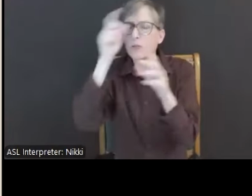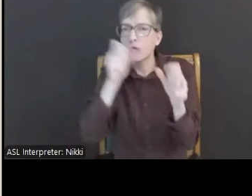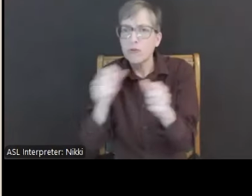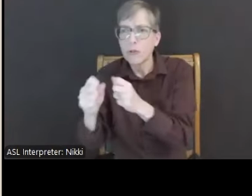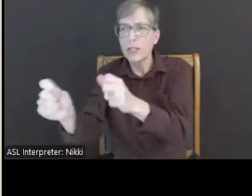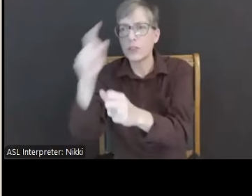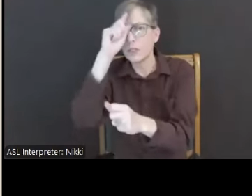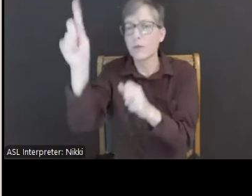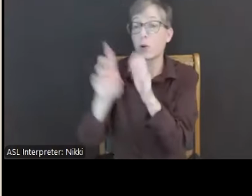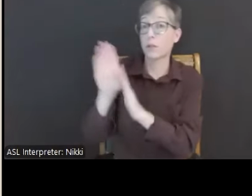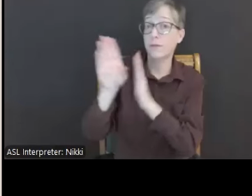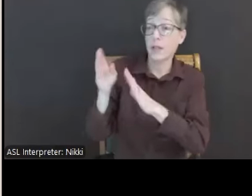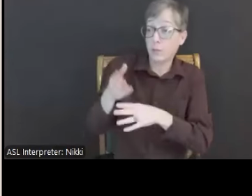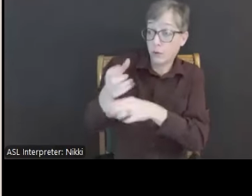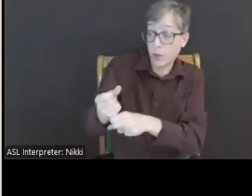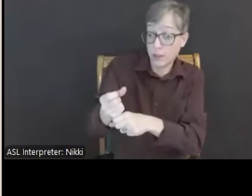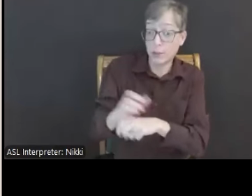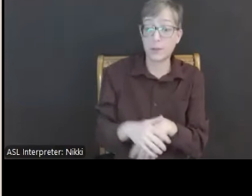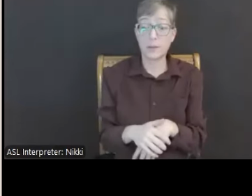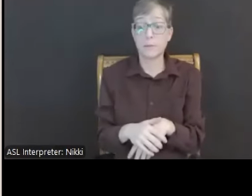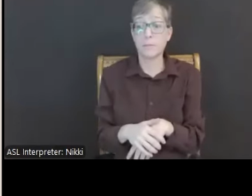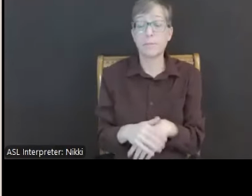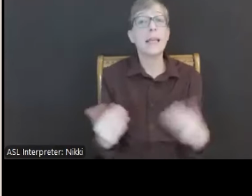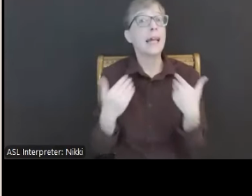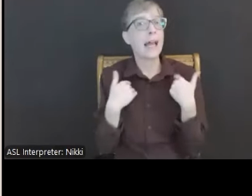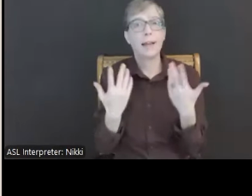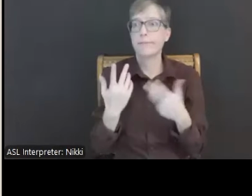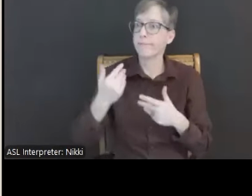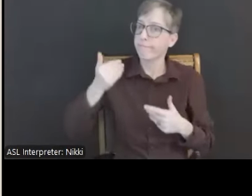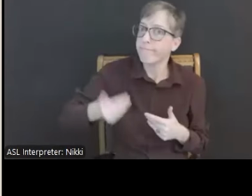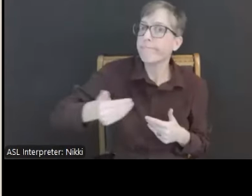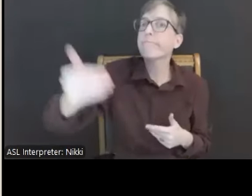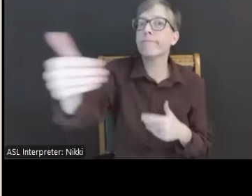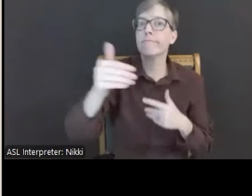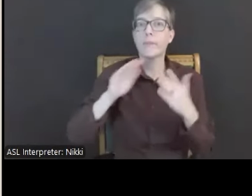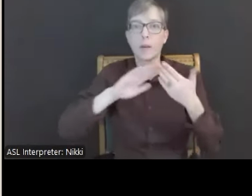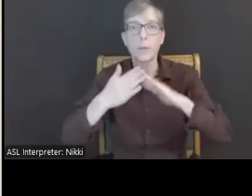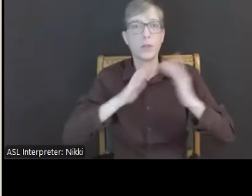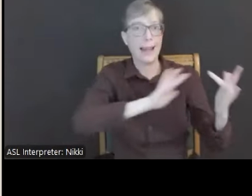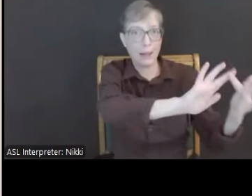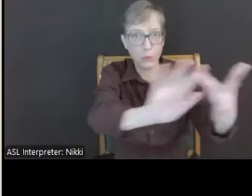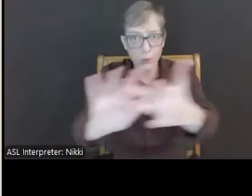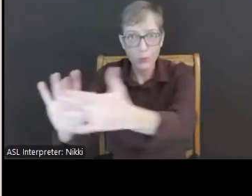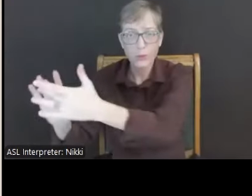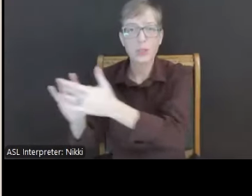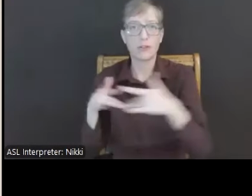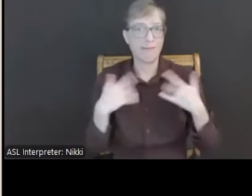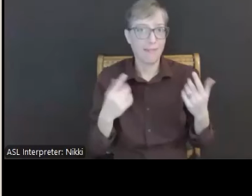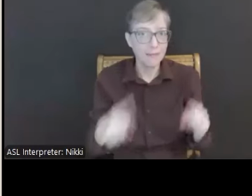doing regular community outreach um making sure that our um conversations are tailored